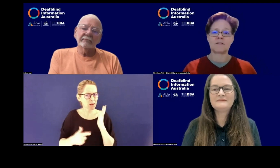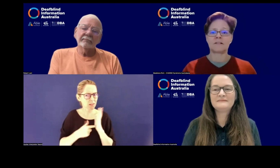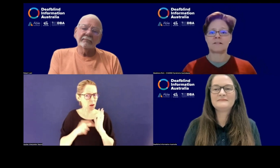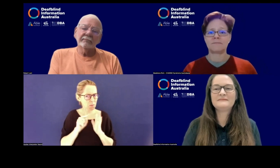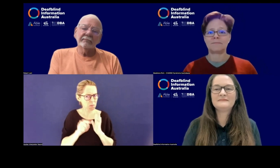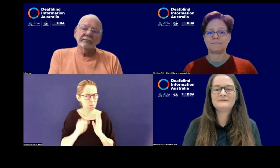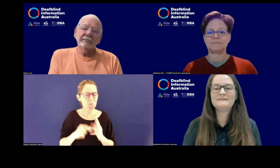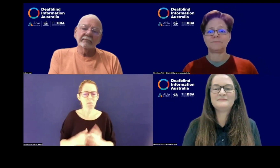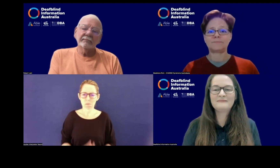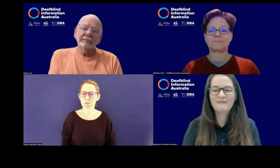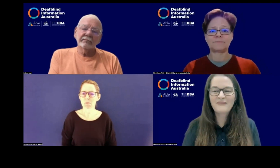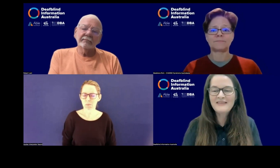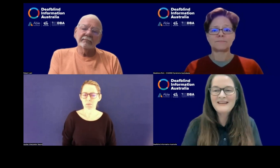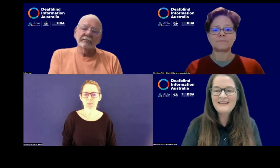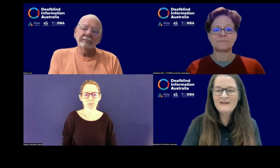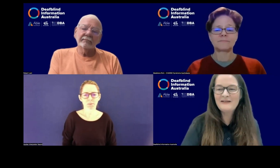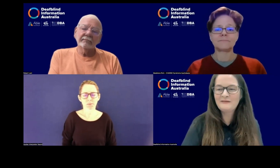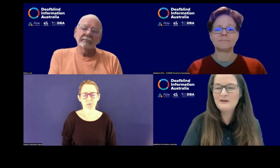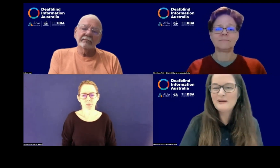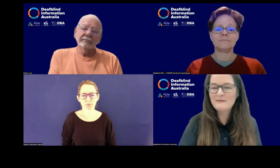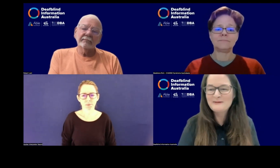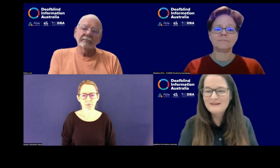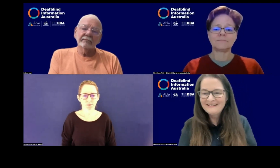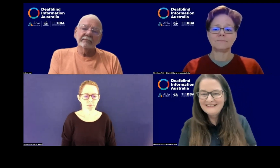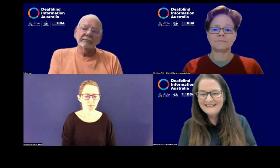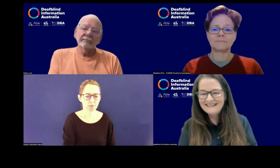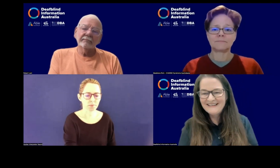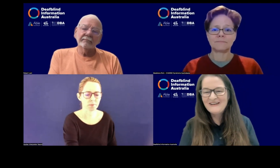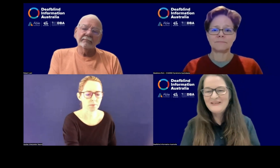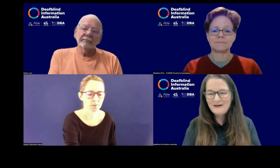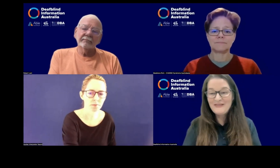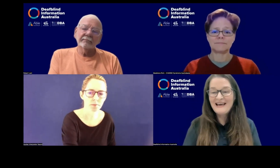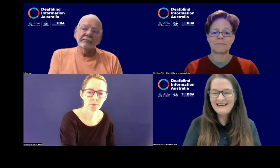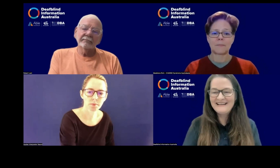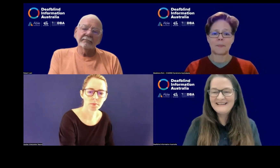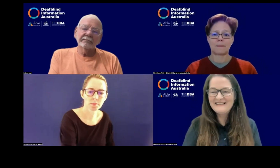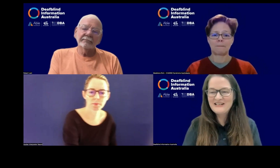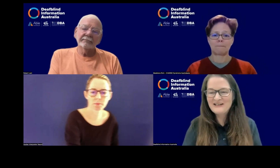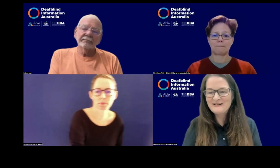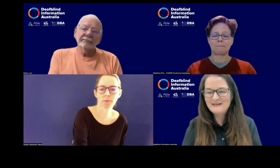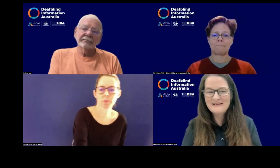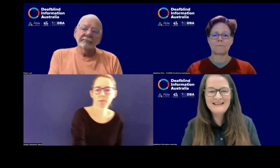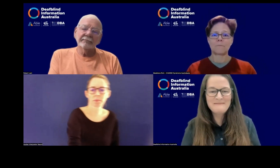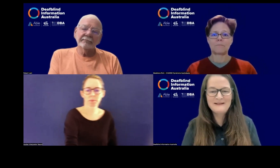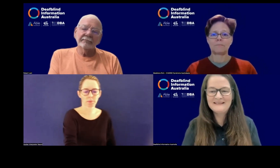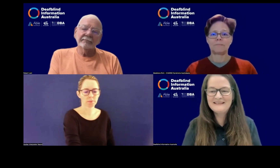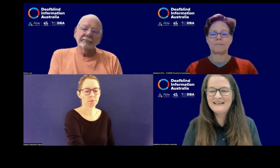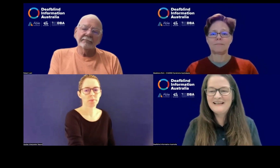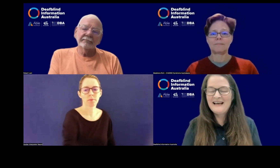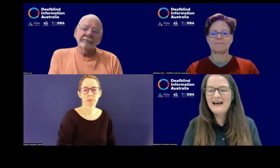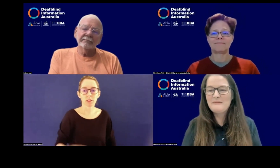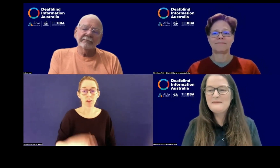I think there are a few people on that and share your thoughts there Madelene.